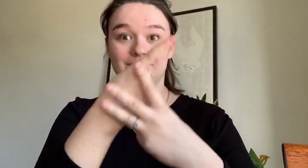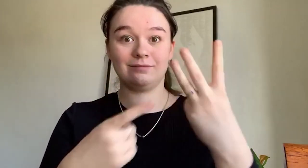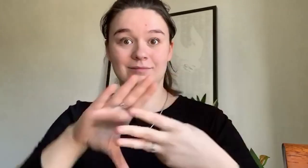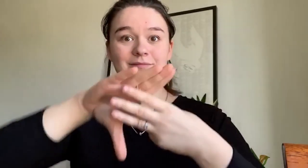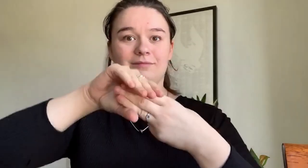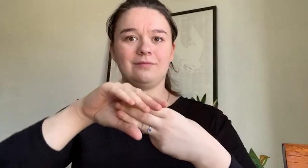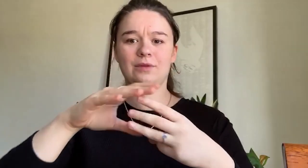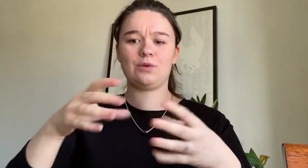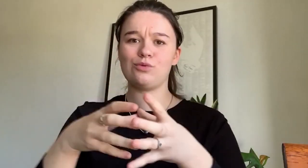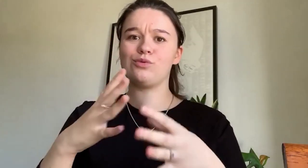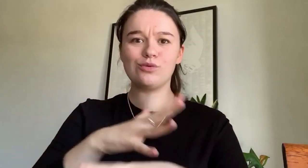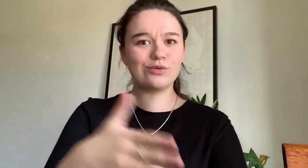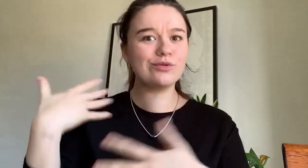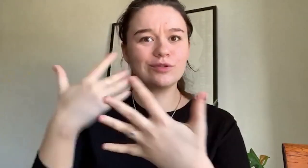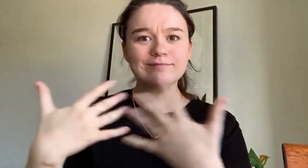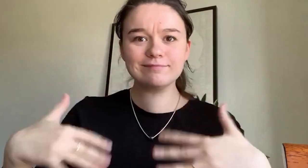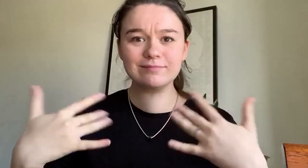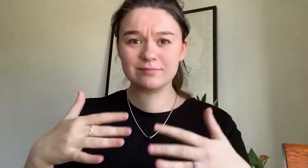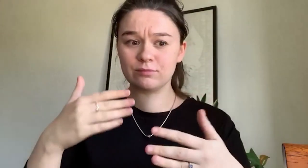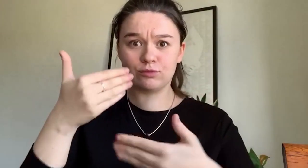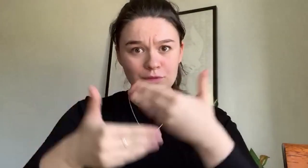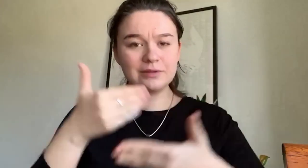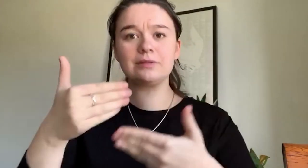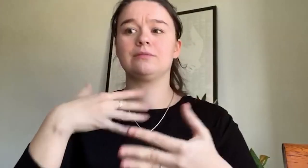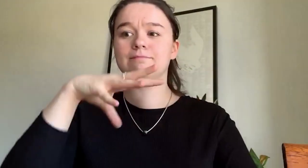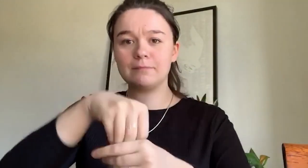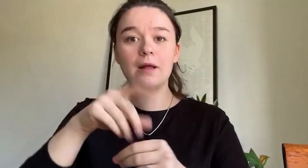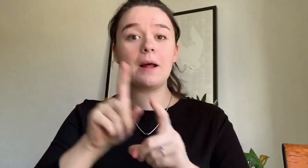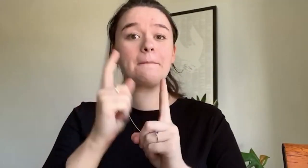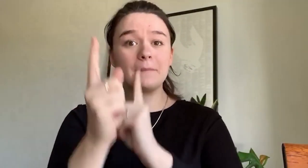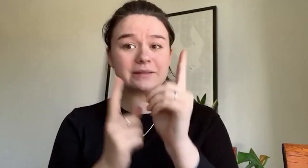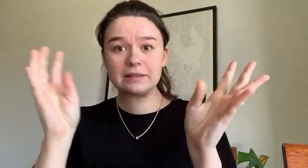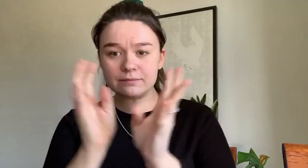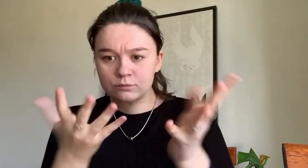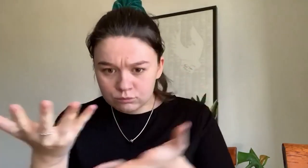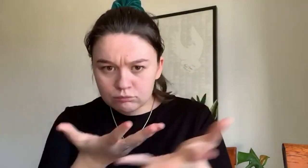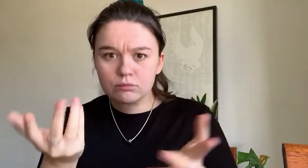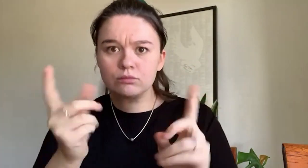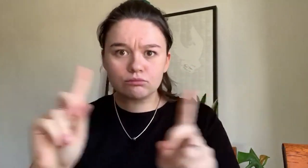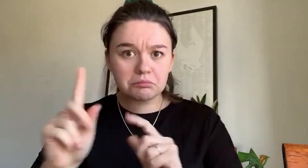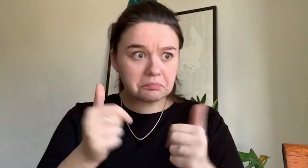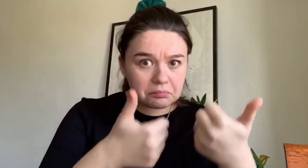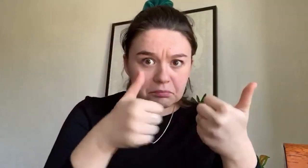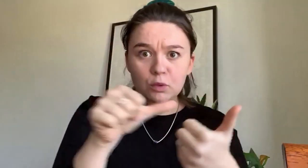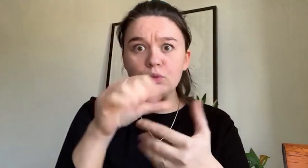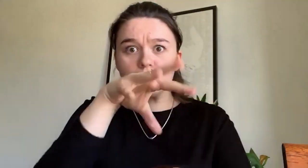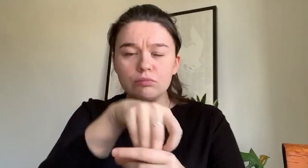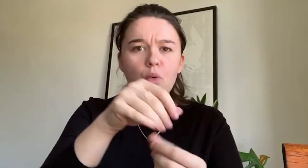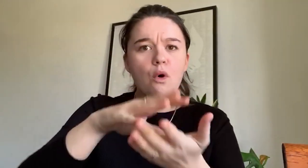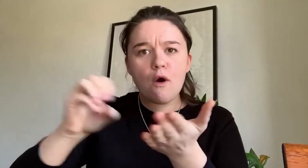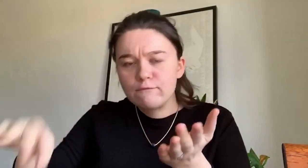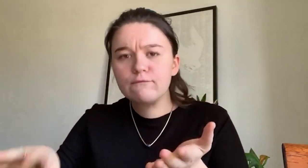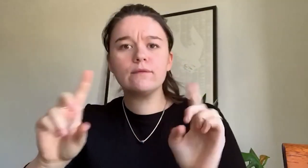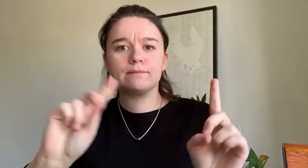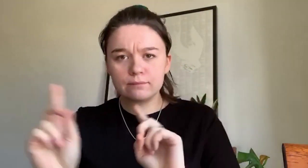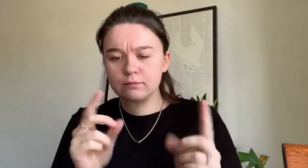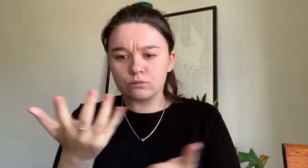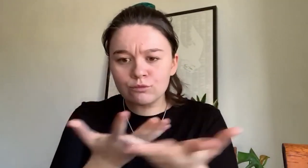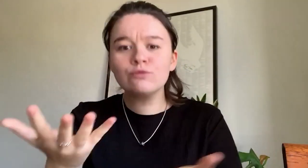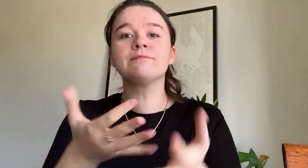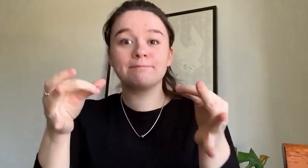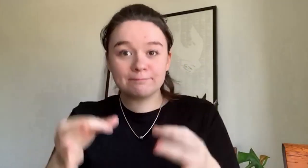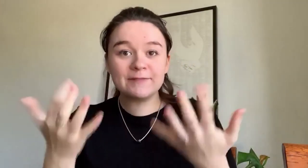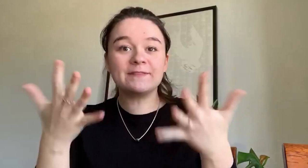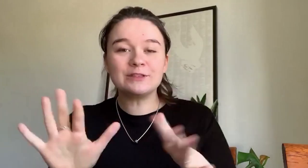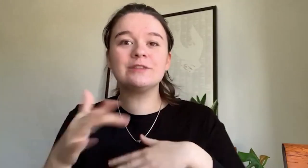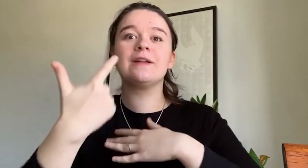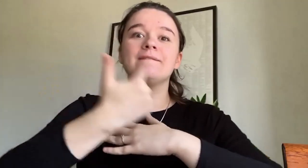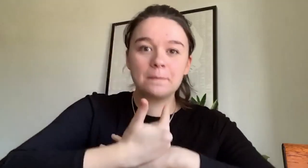There is a lot of work involved in this process. We have regular meetings to discuss what stories should be included and what can be left out.